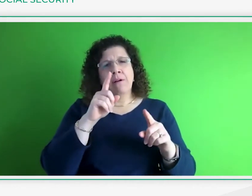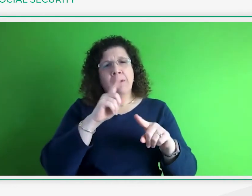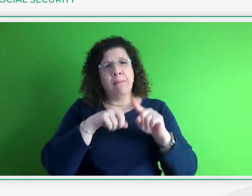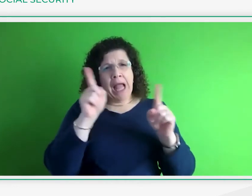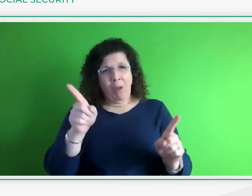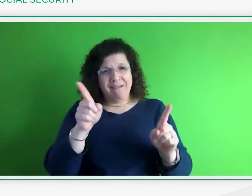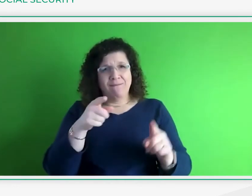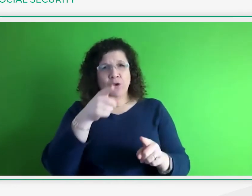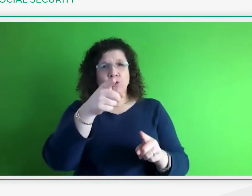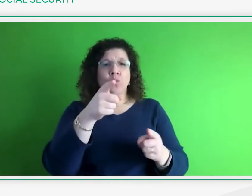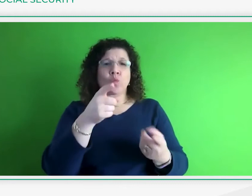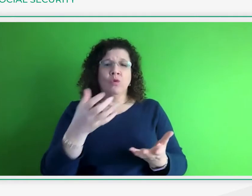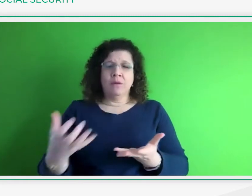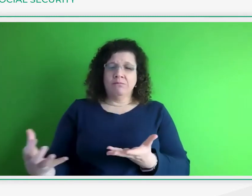at 62 years of age.